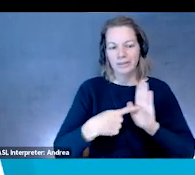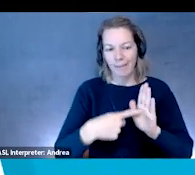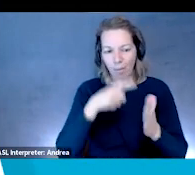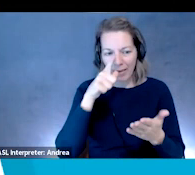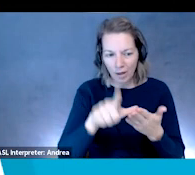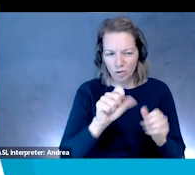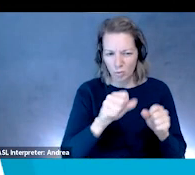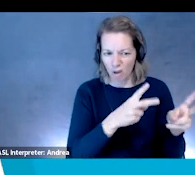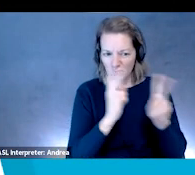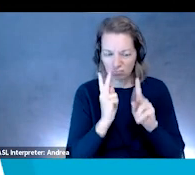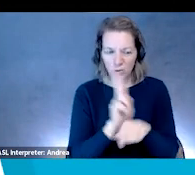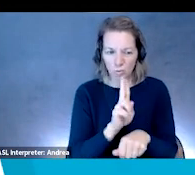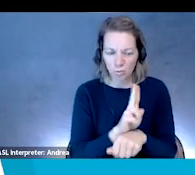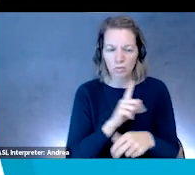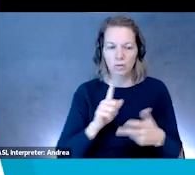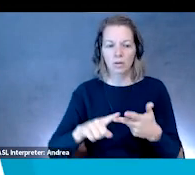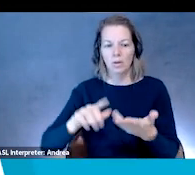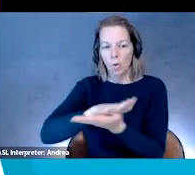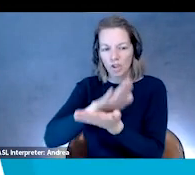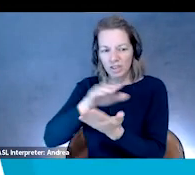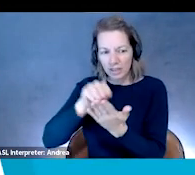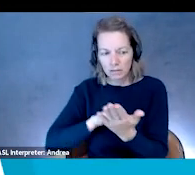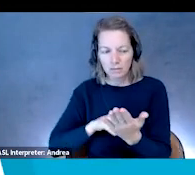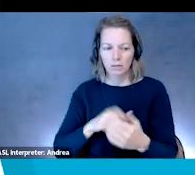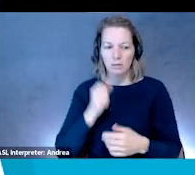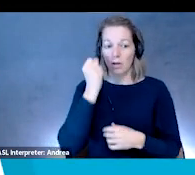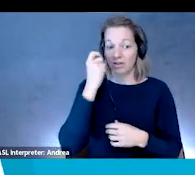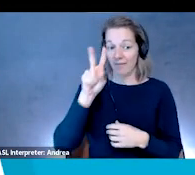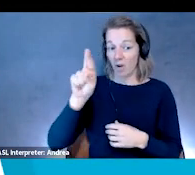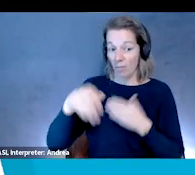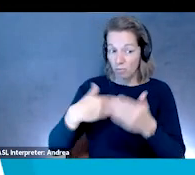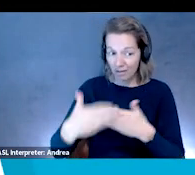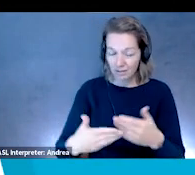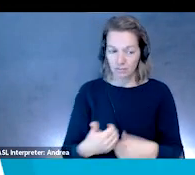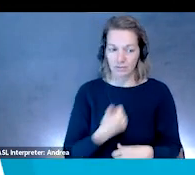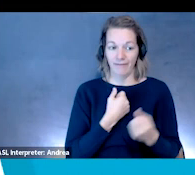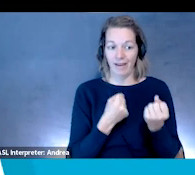SO WE ARE WORKING ON A NUMBER OF CAP RESOURCES THAT ARE AVAILABLE, FACT SHEETS,